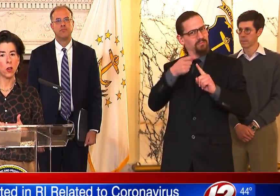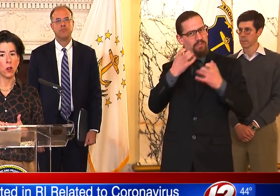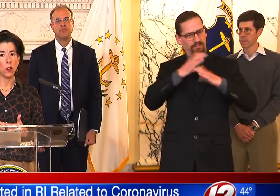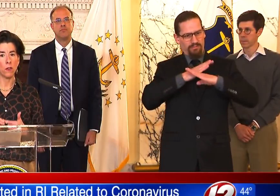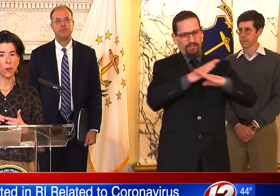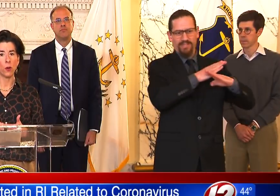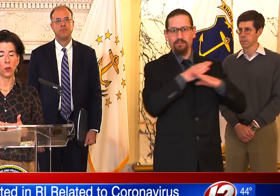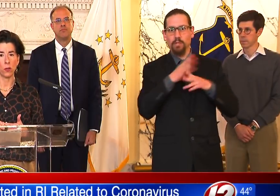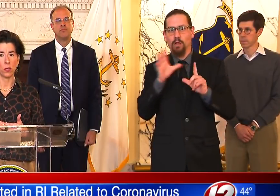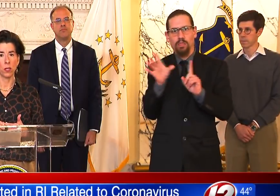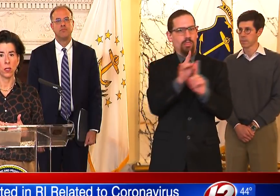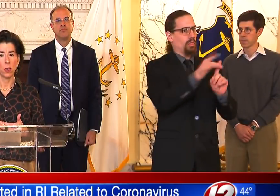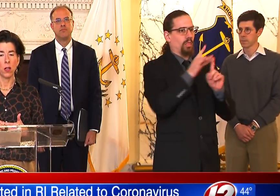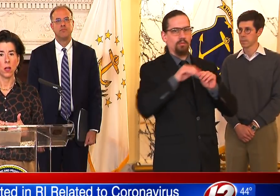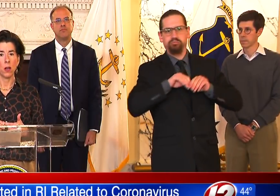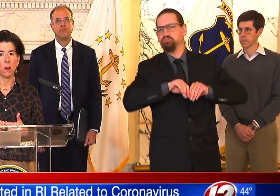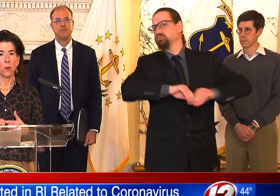TURNING THIS ECONOMY BACK ON.